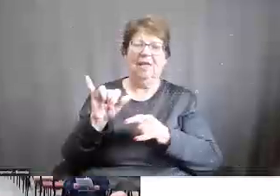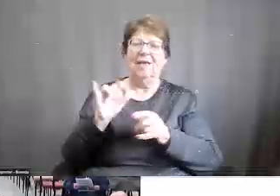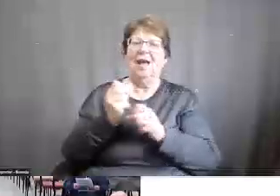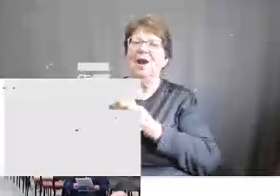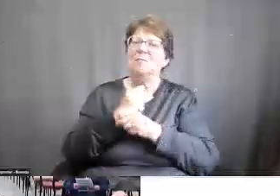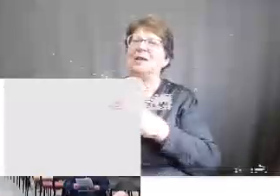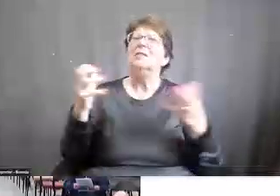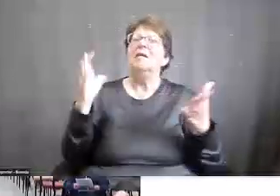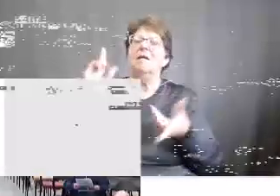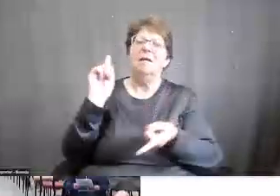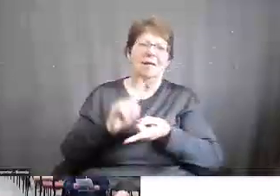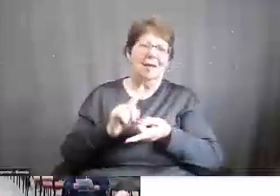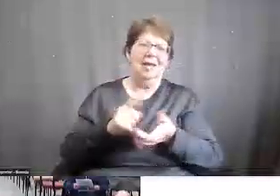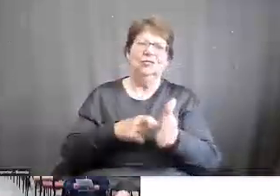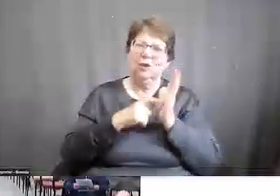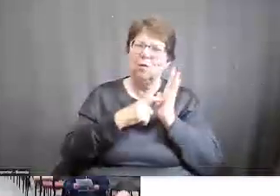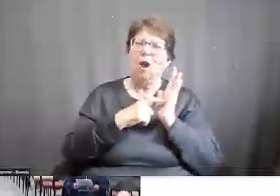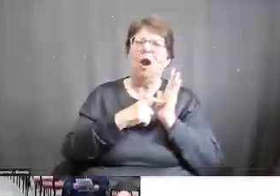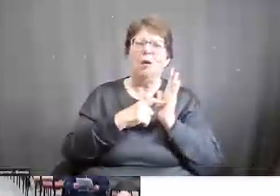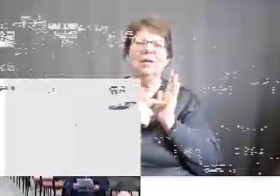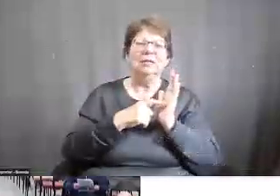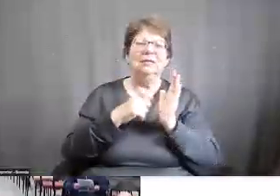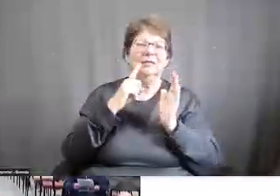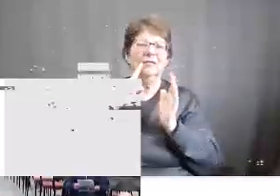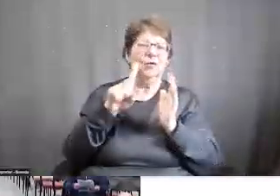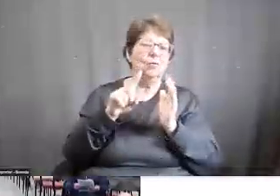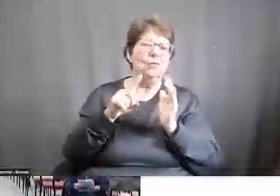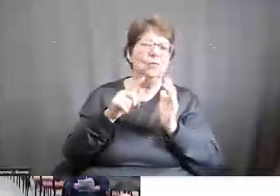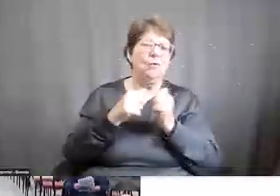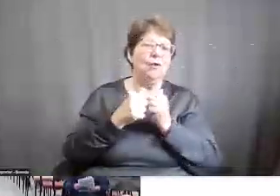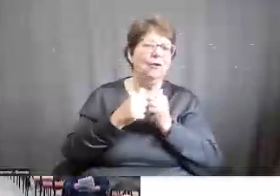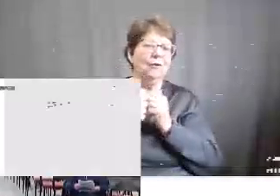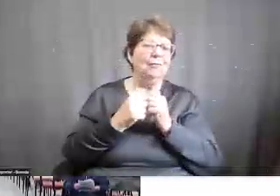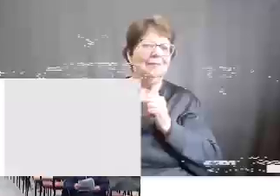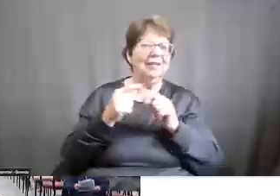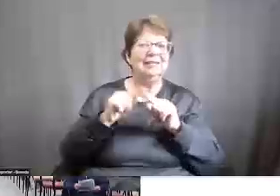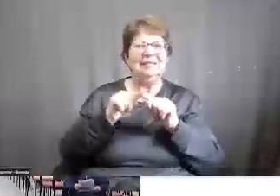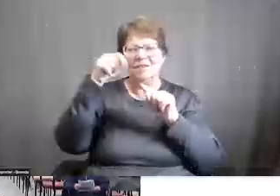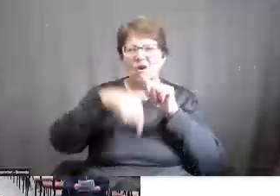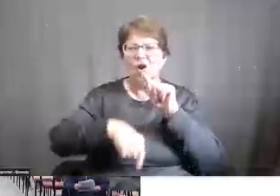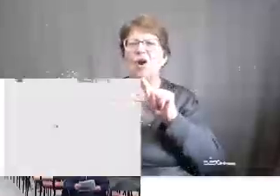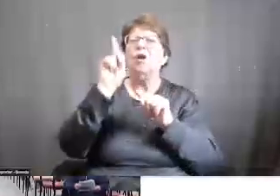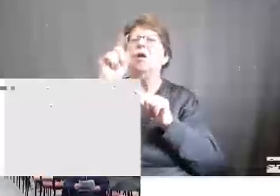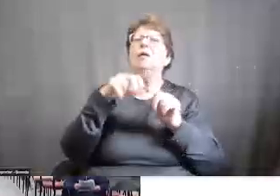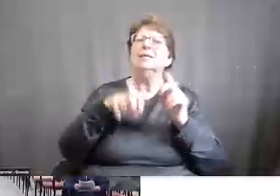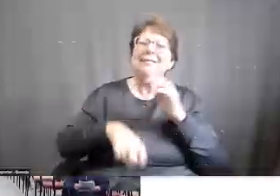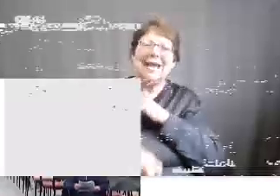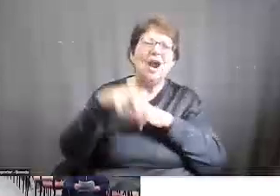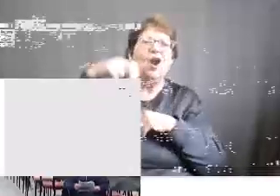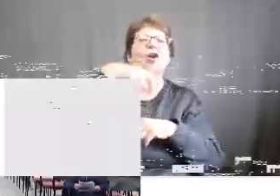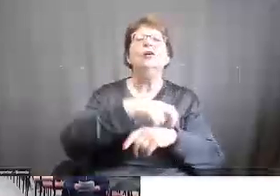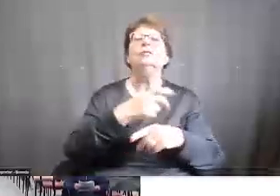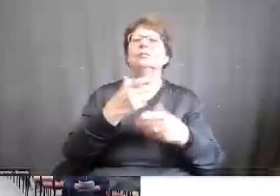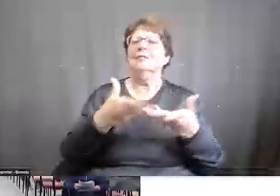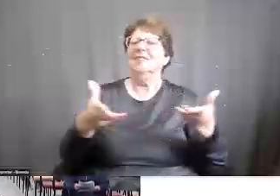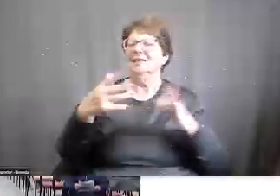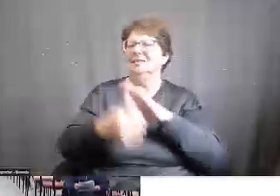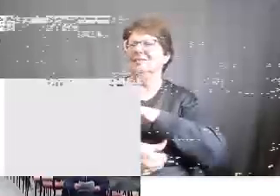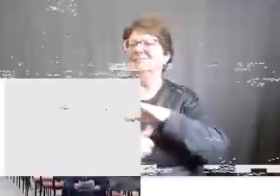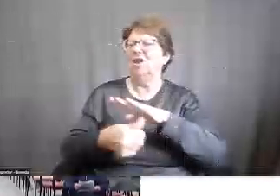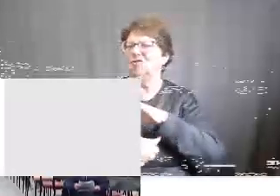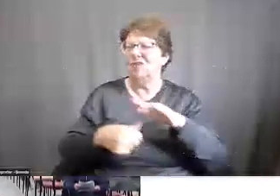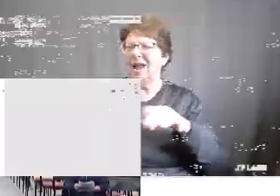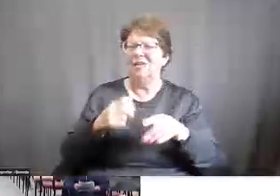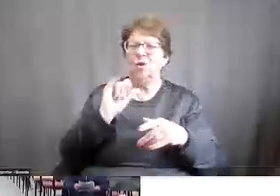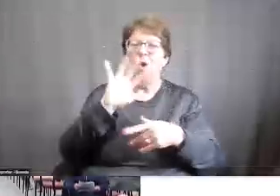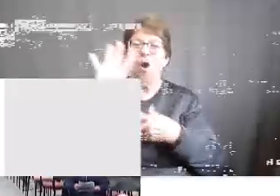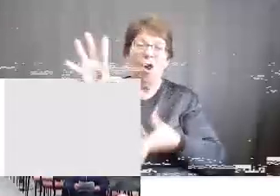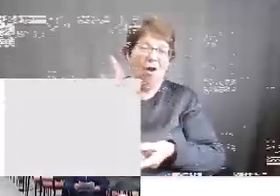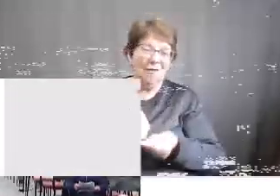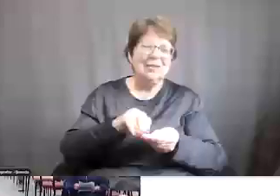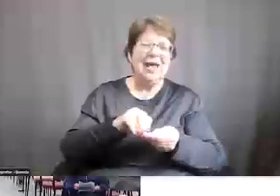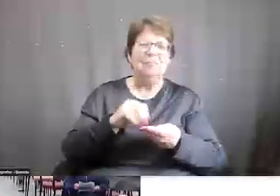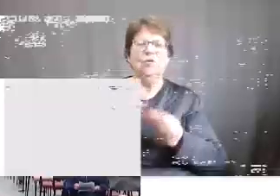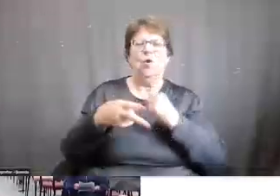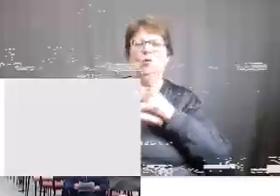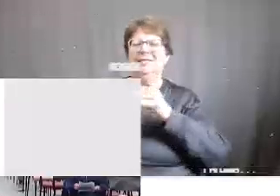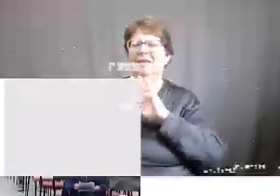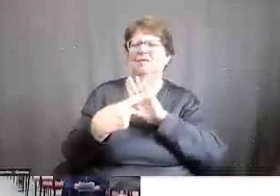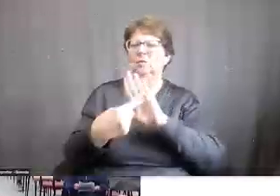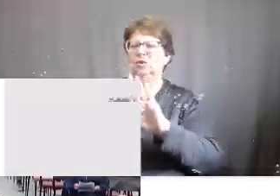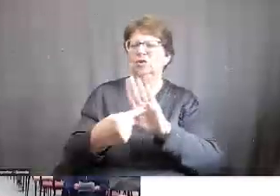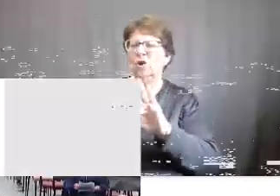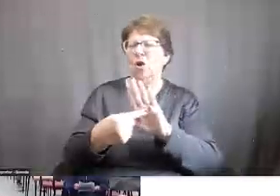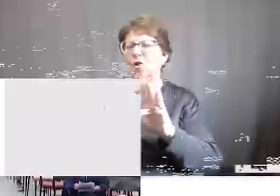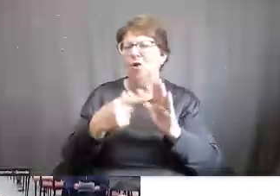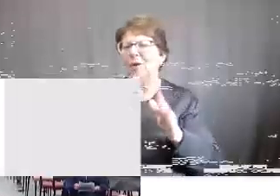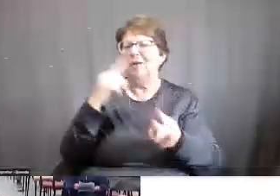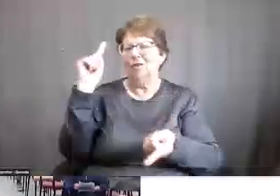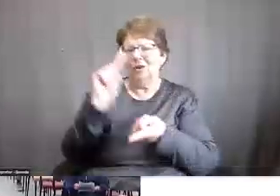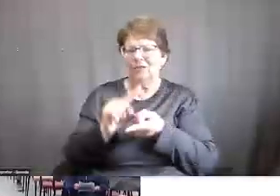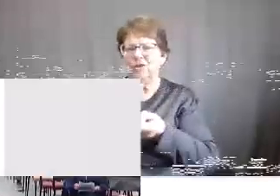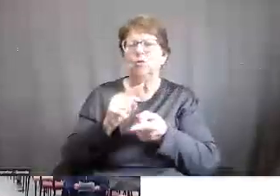Boardroom: requirement for the distance of vertical circulation and stairs and things underground. So all of these things are kind of adding up to those savings that we're showing, and substantially reducing the impacts from the project.